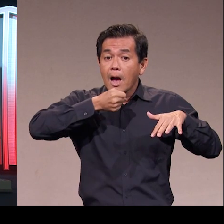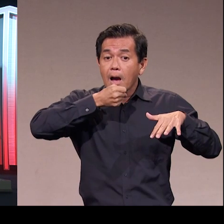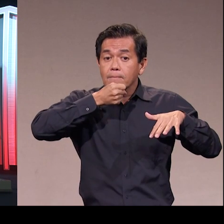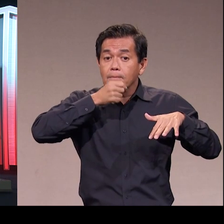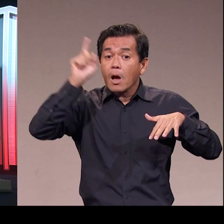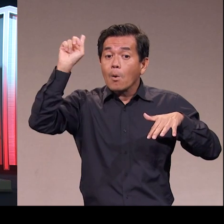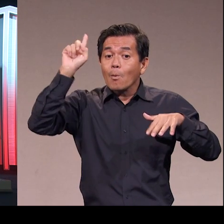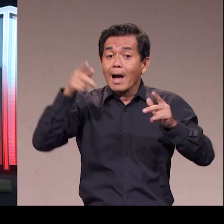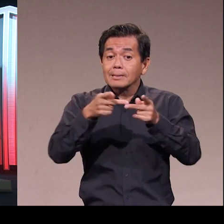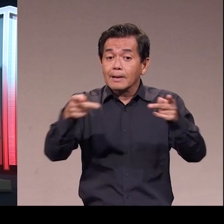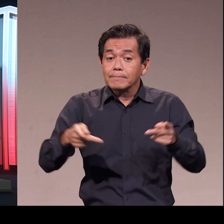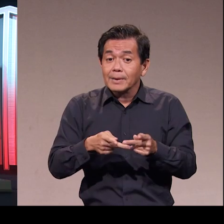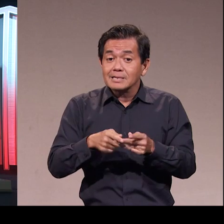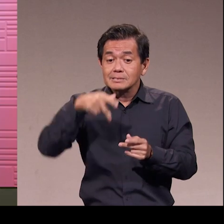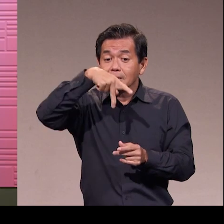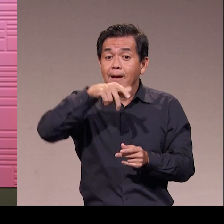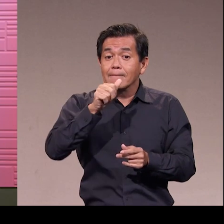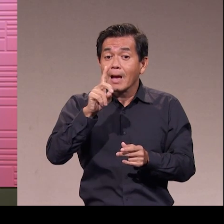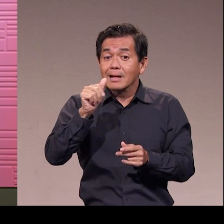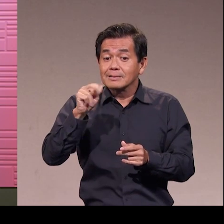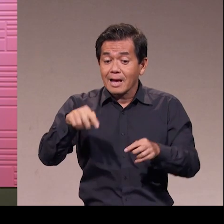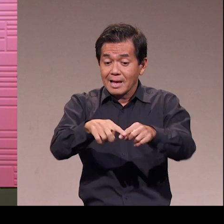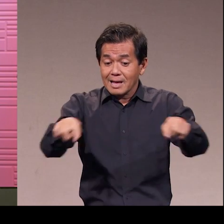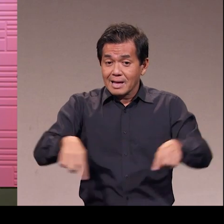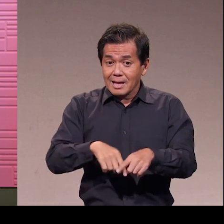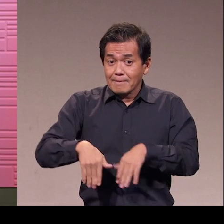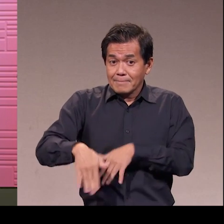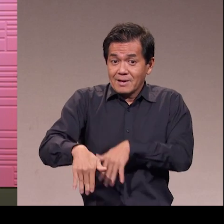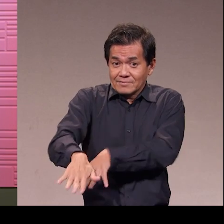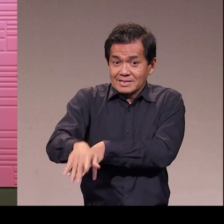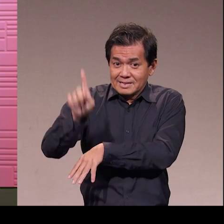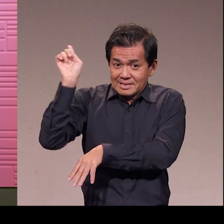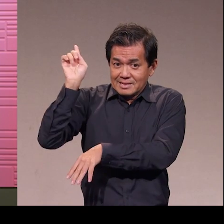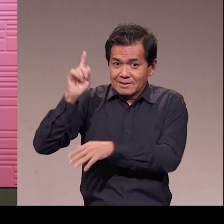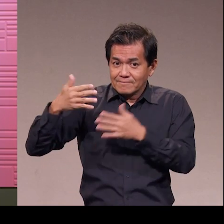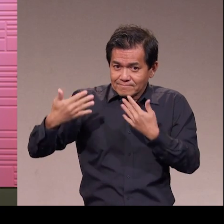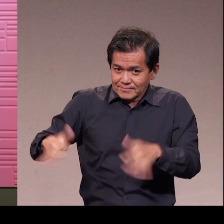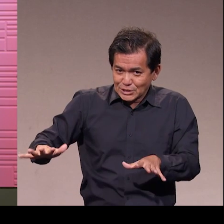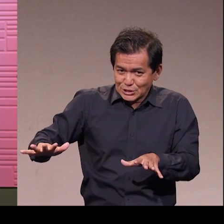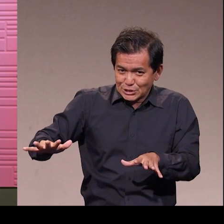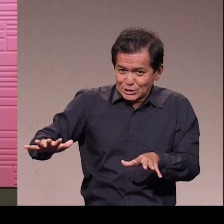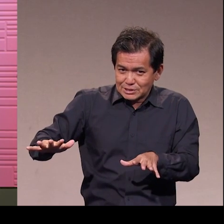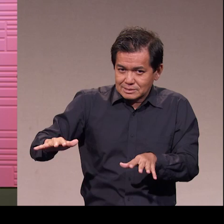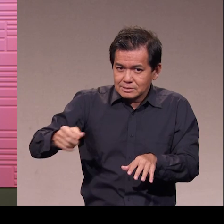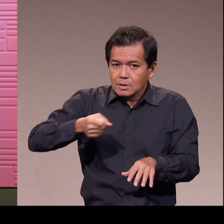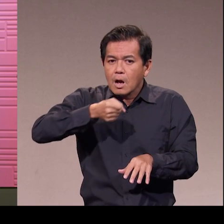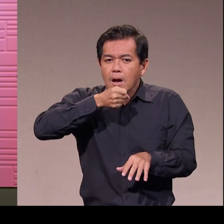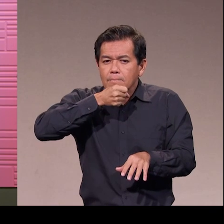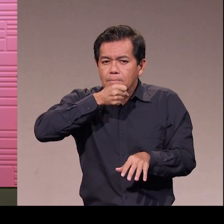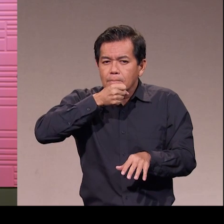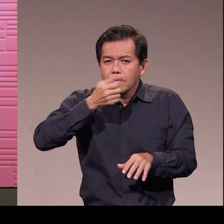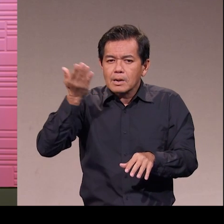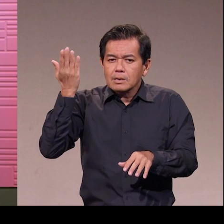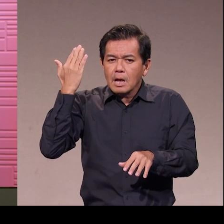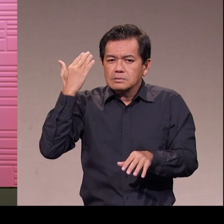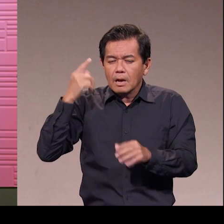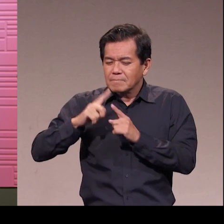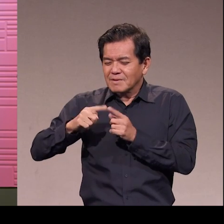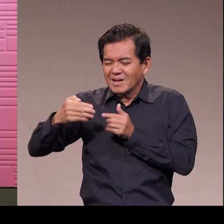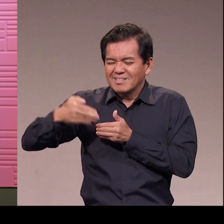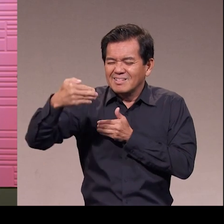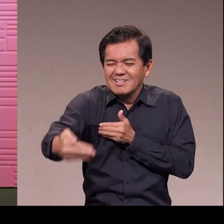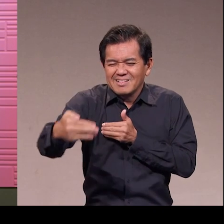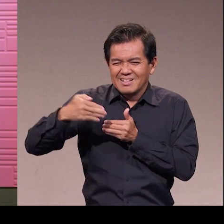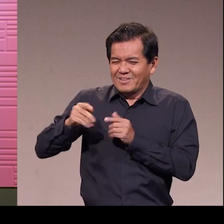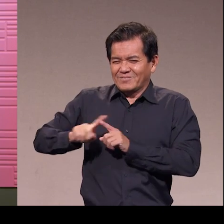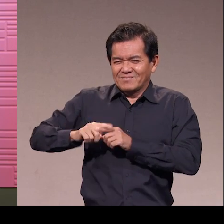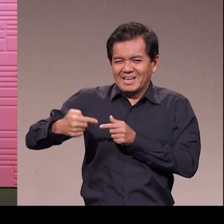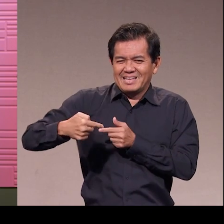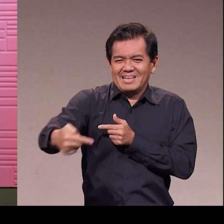Rallies then were quite different from now but they are still